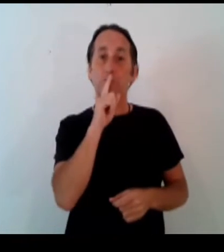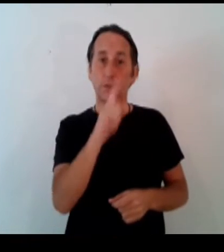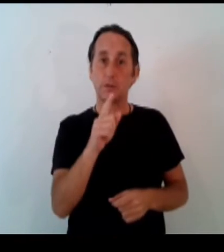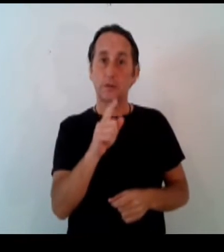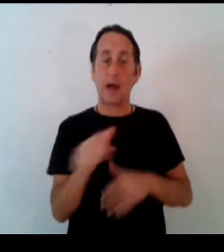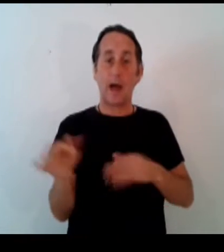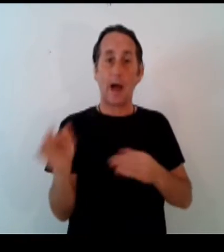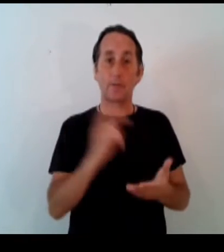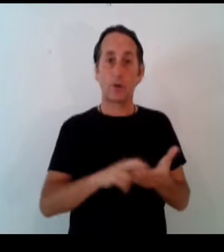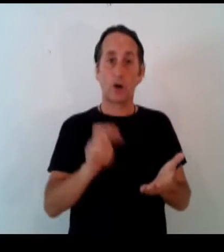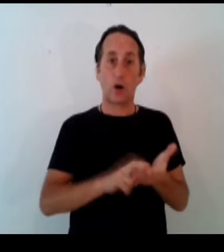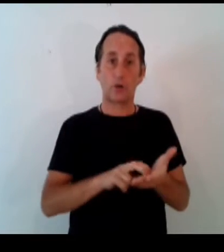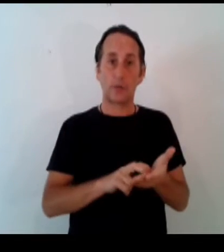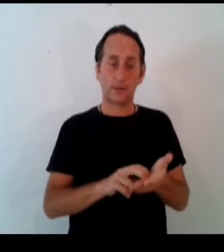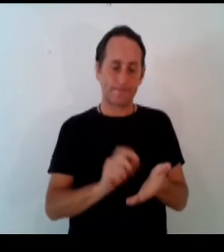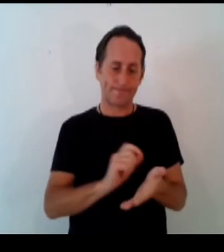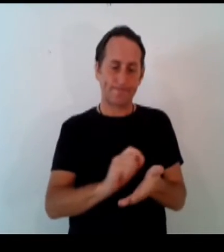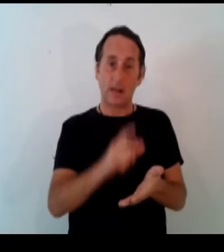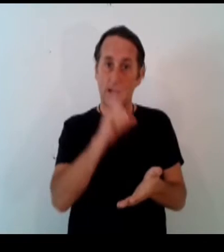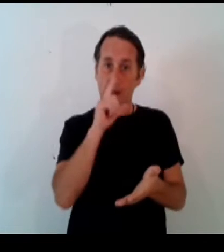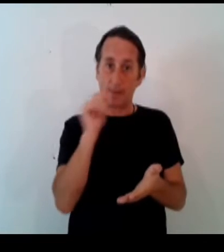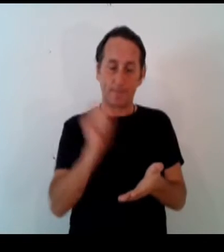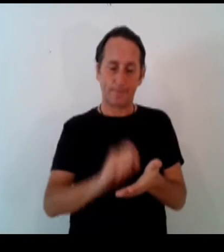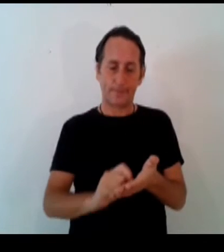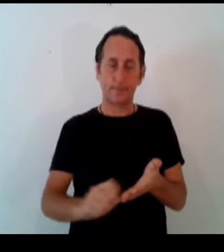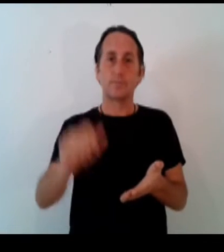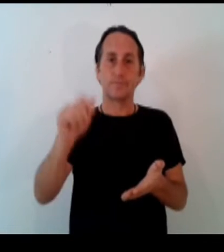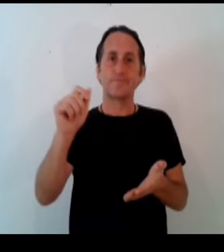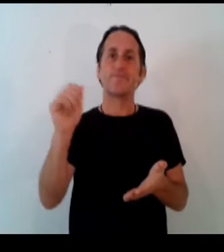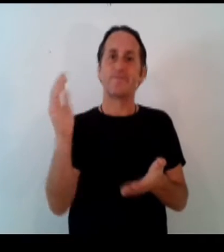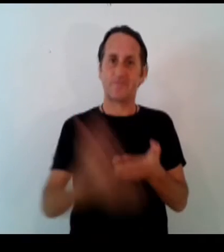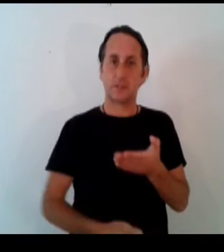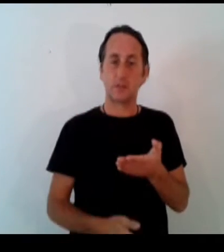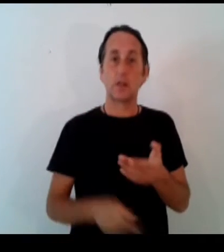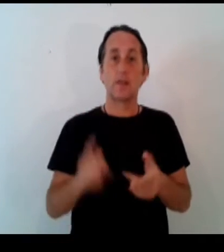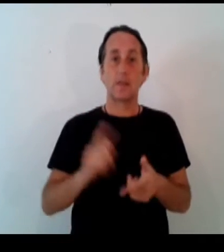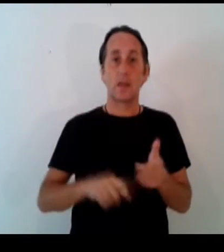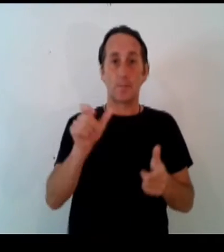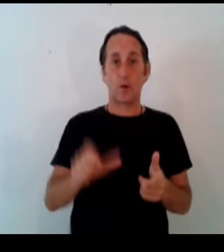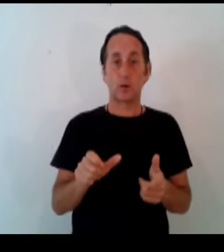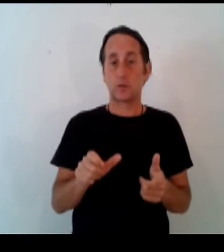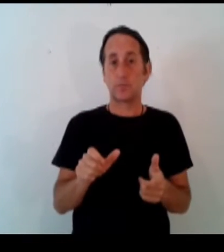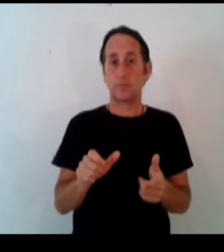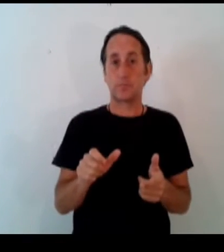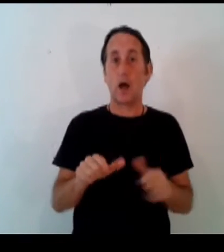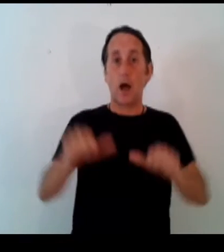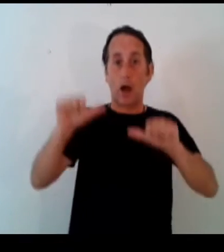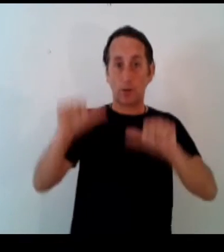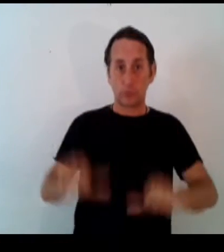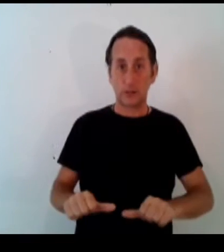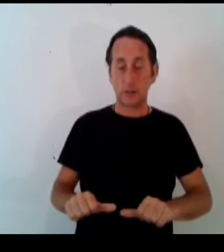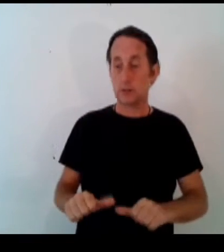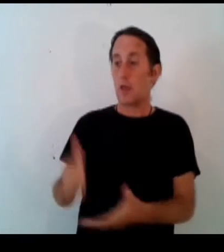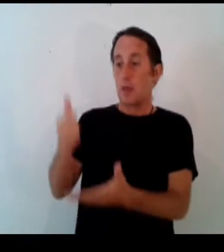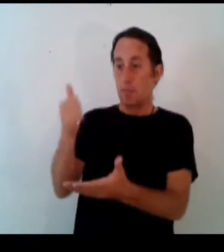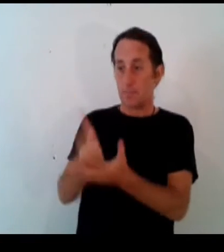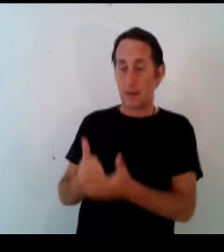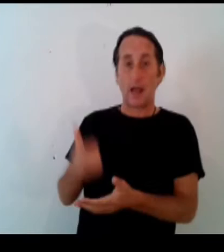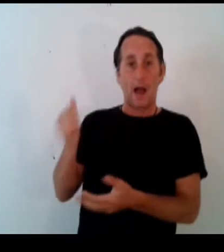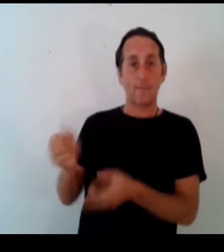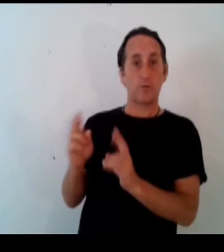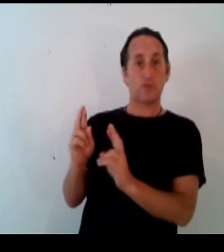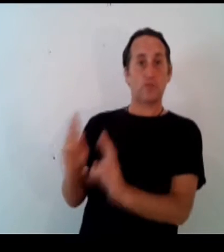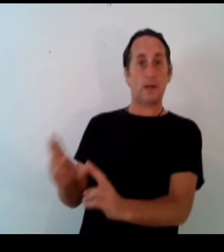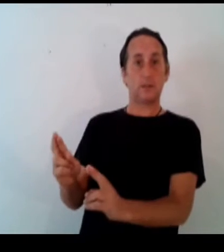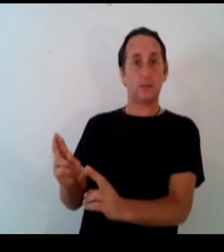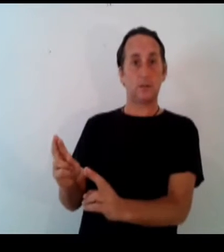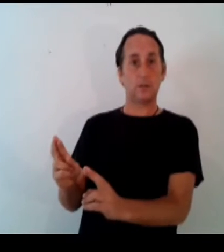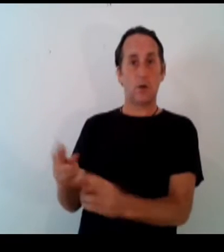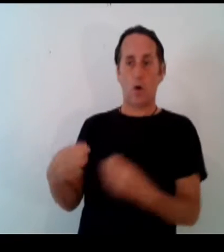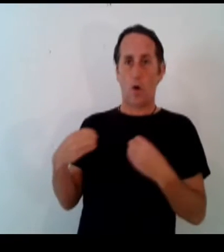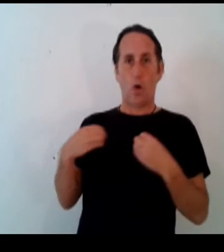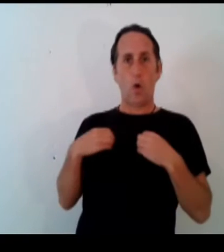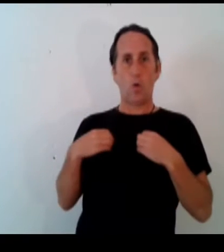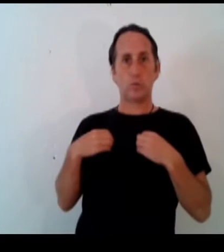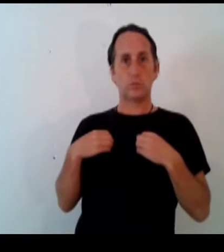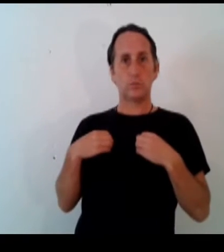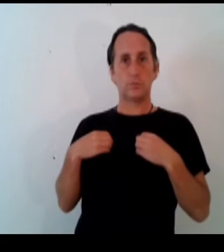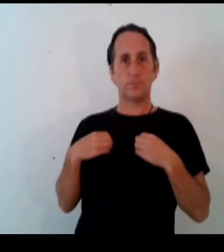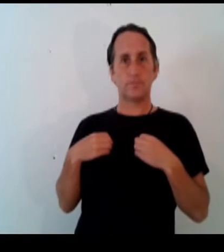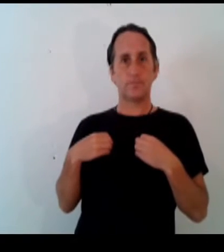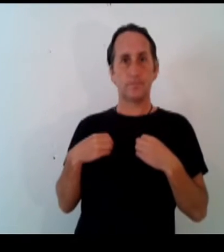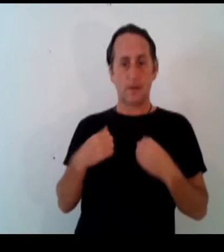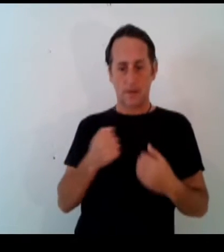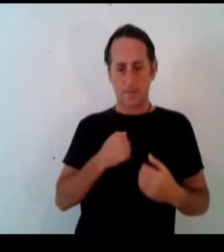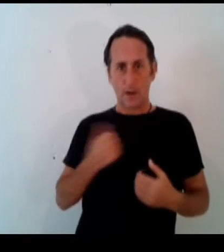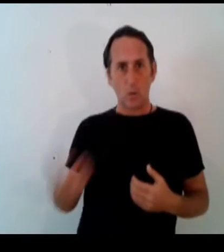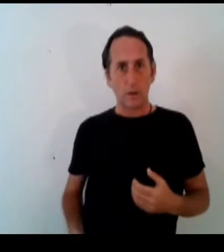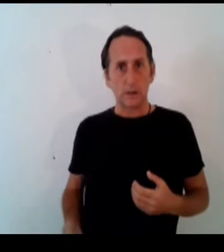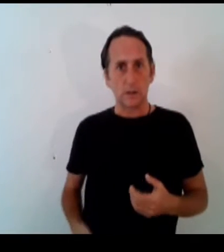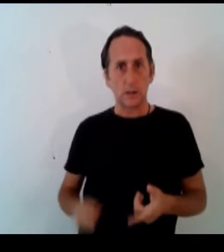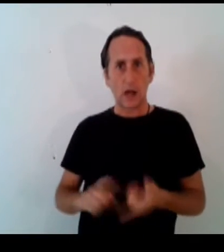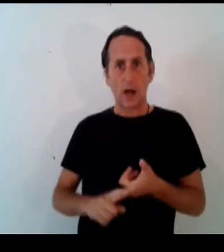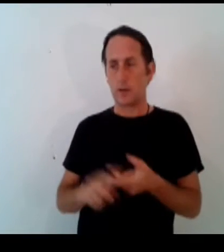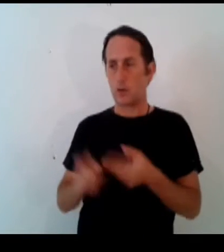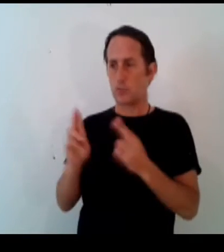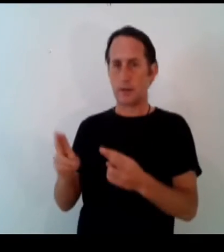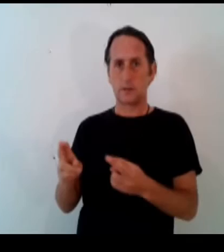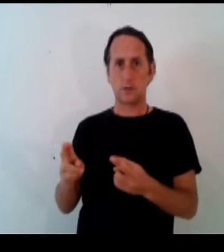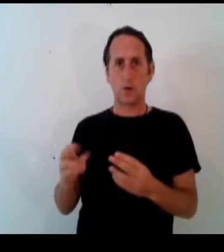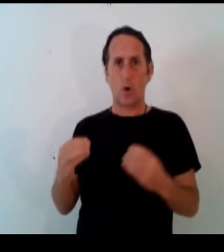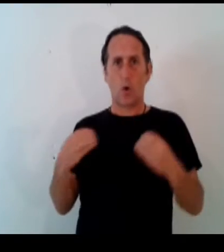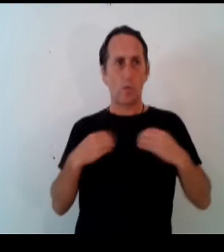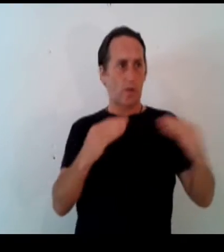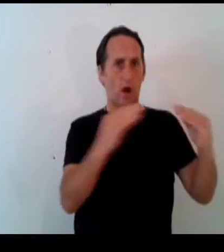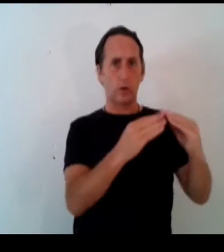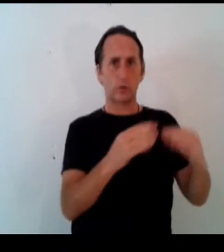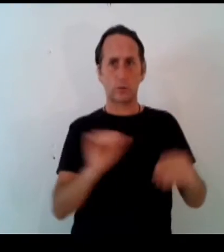But once the contract is signed the person basically agrees that the bank has the right of ownership over the persons wages and the bank has the right of owenership over the house